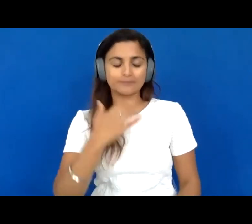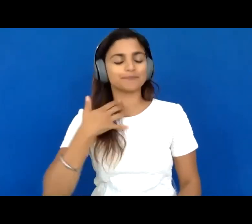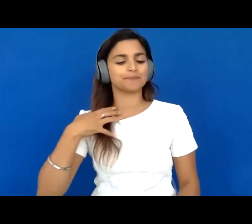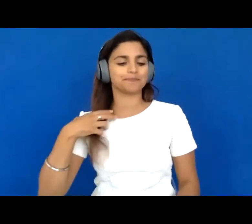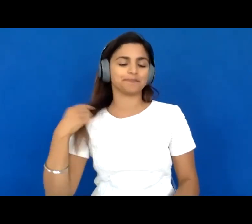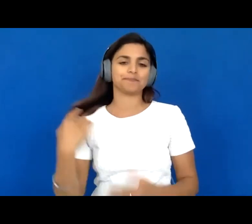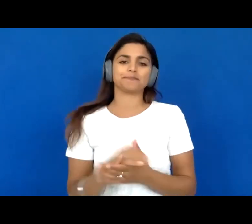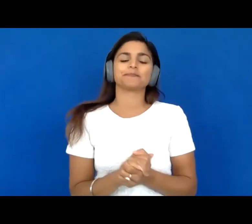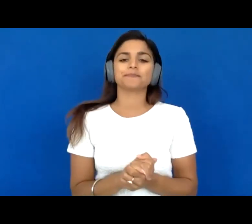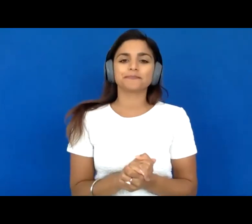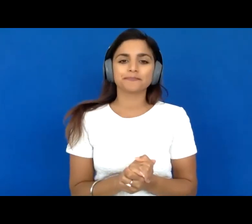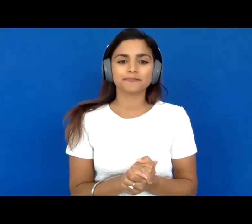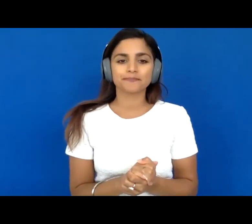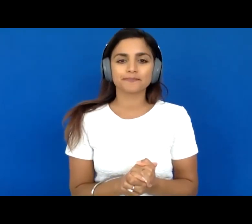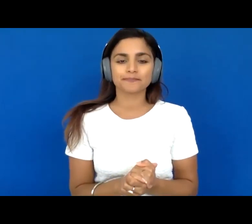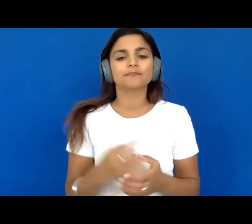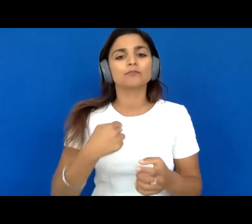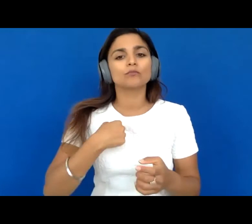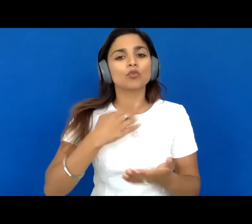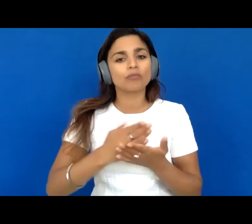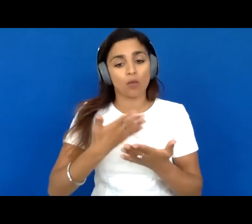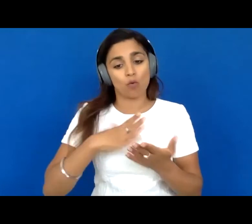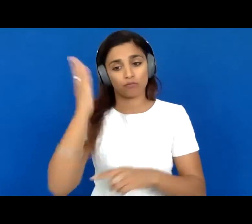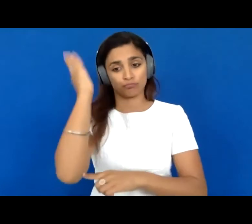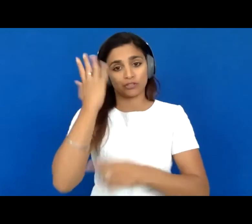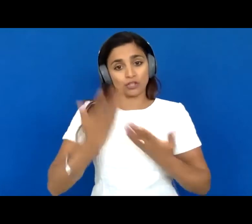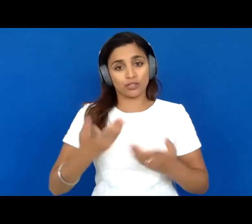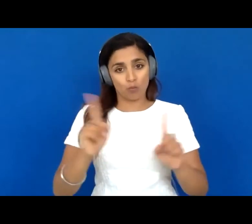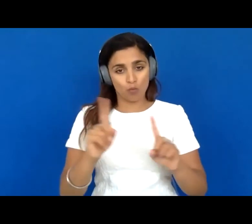what I want to present now we'll begin with a few dialogues that have had with